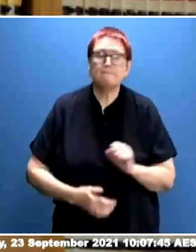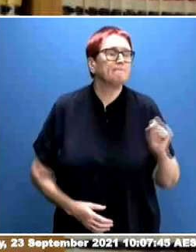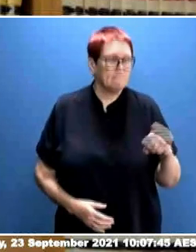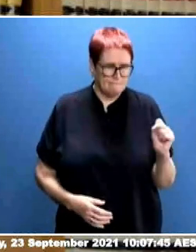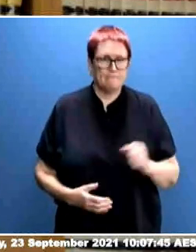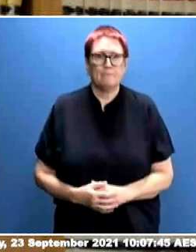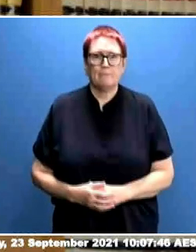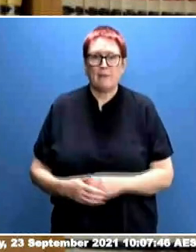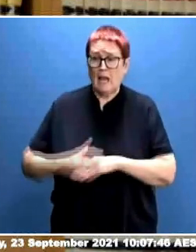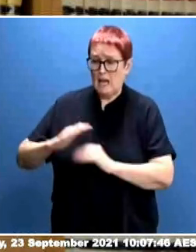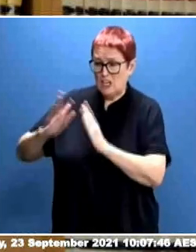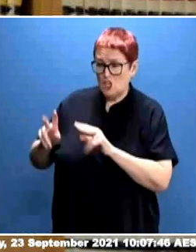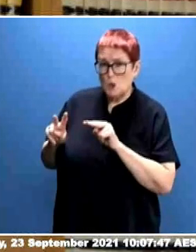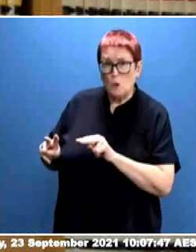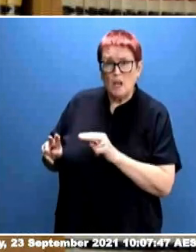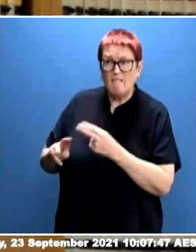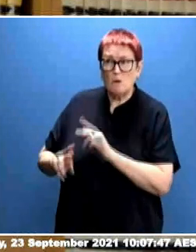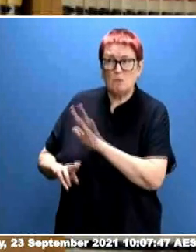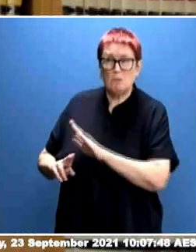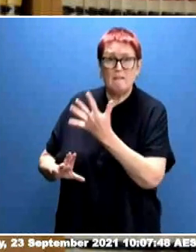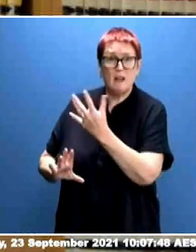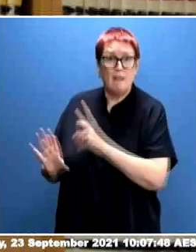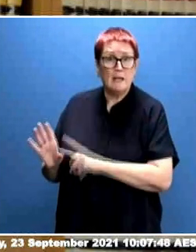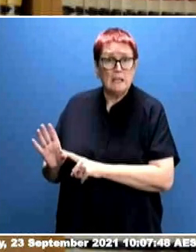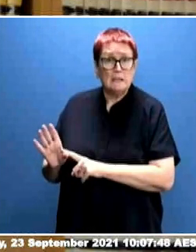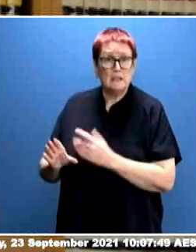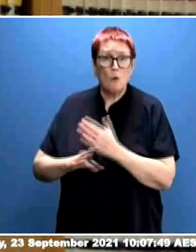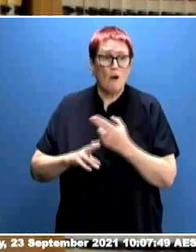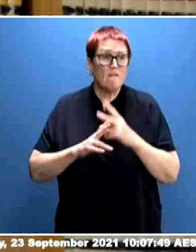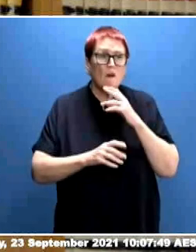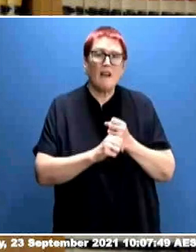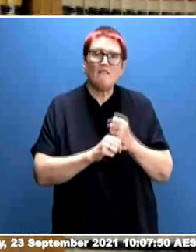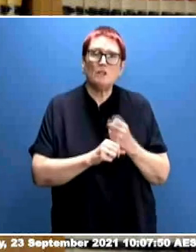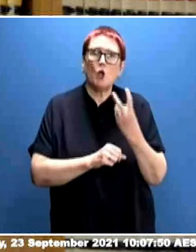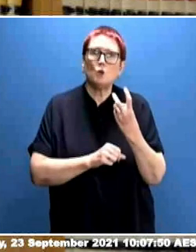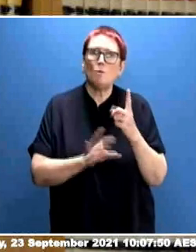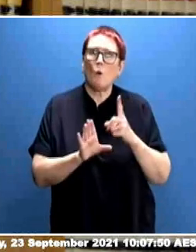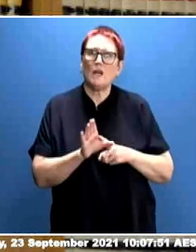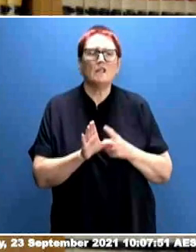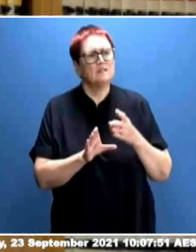I've been at Secure Care for approximately five years, and I was working in the Department for another two years in a psychology role.